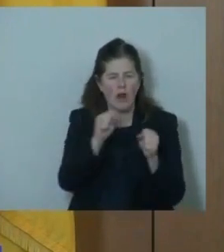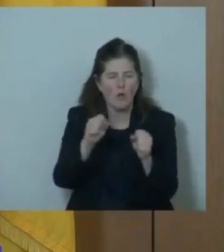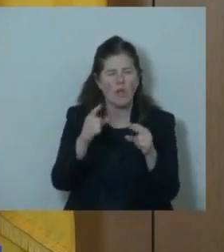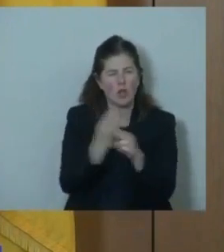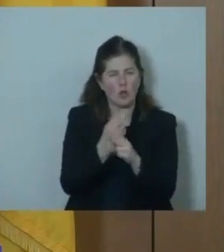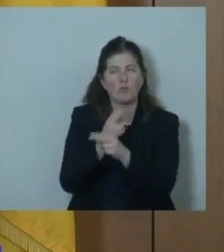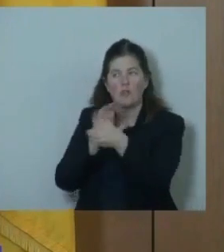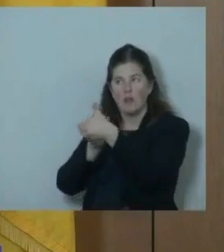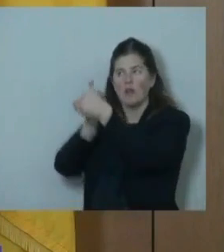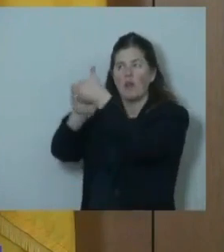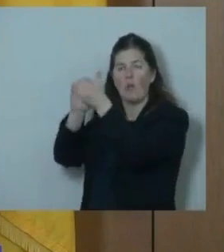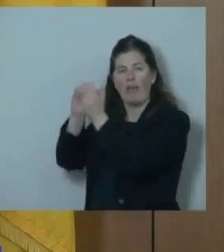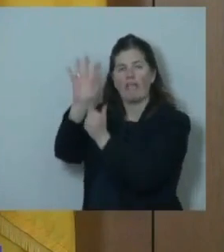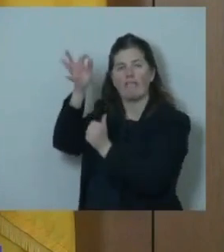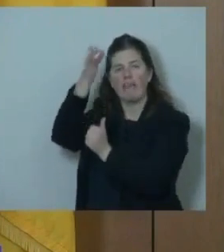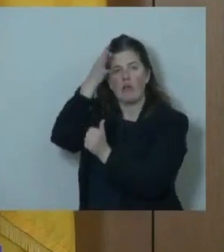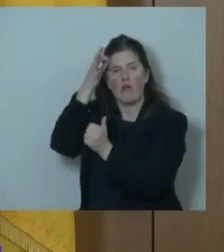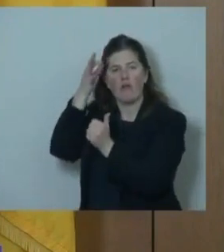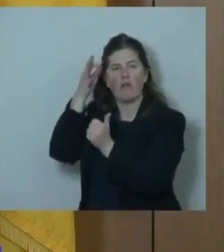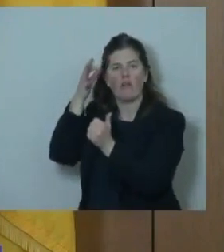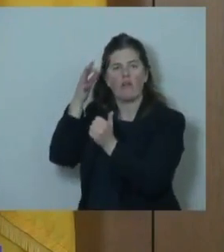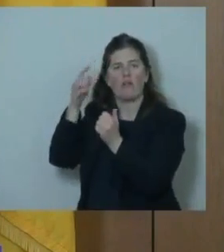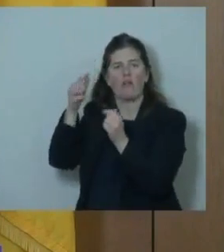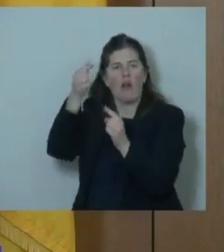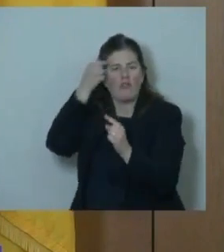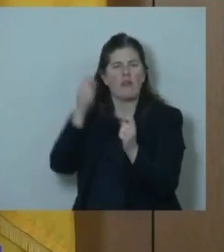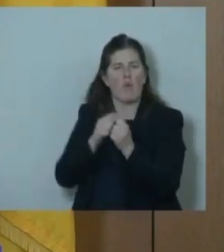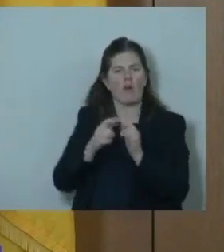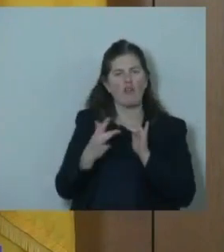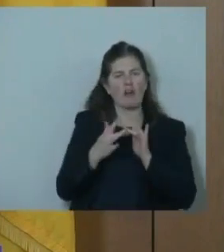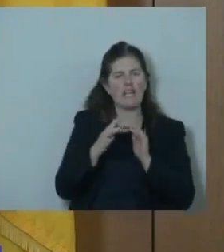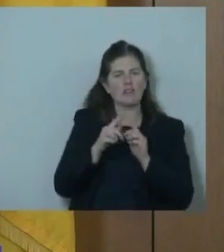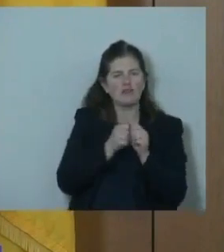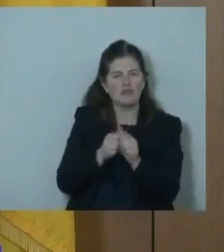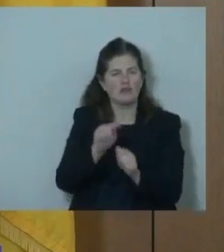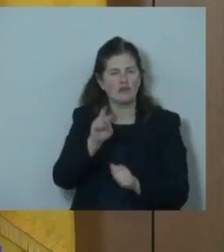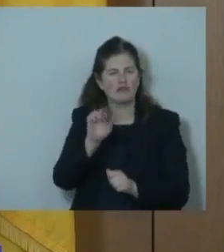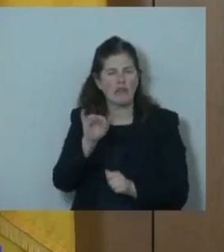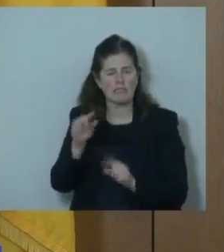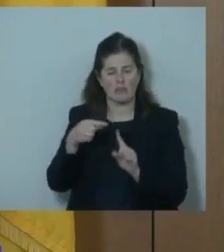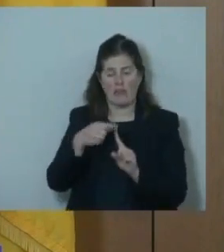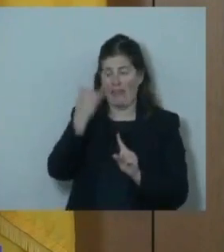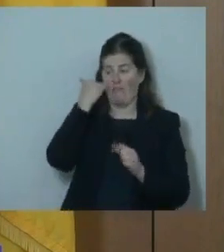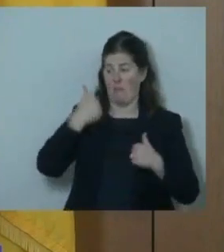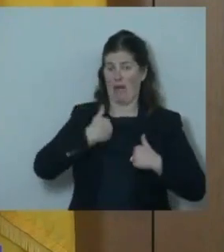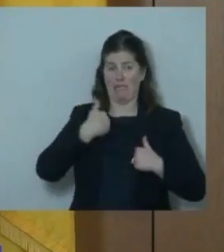WE ARE GETTING CLOSE TO IDENTIFYING WHAT AUTOMATED TOOLS AND STRATEGIES.